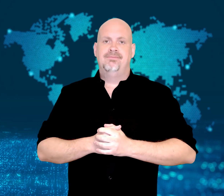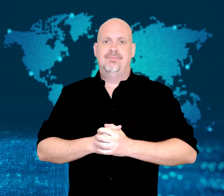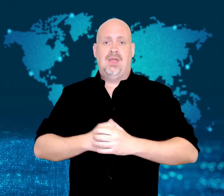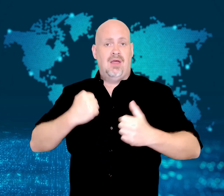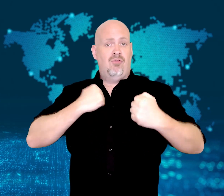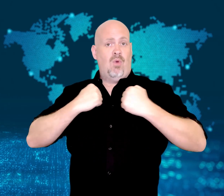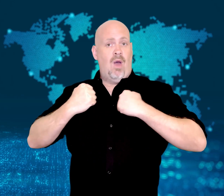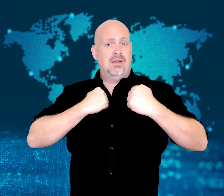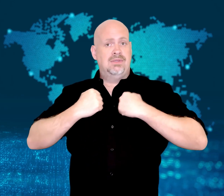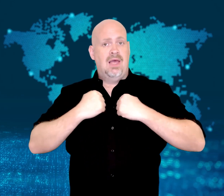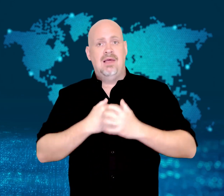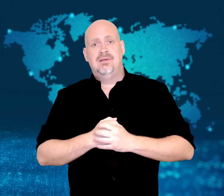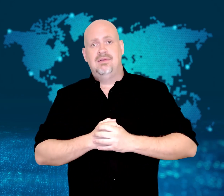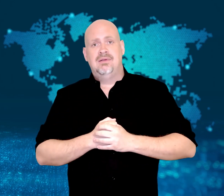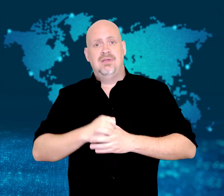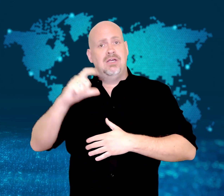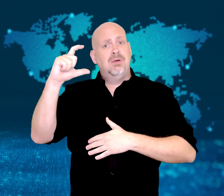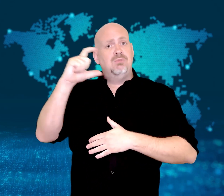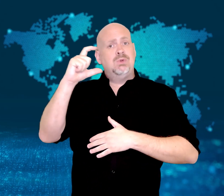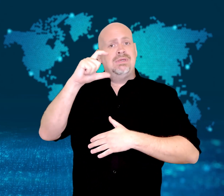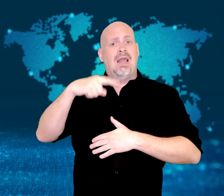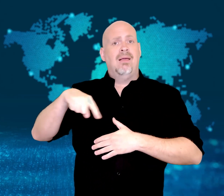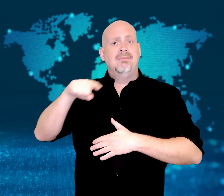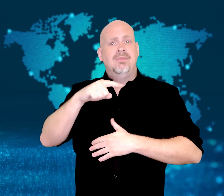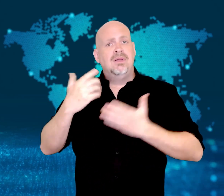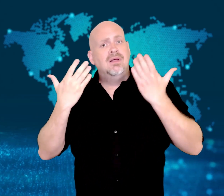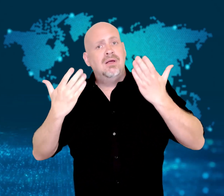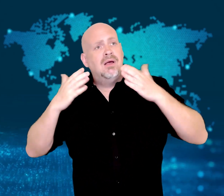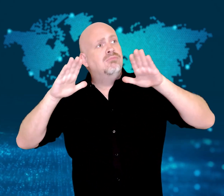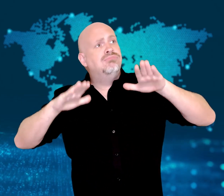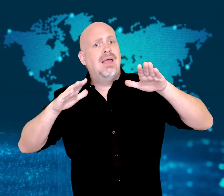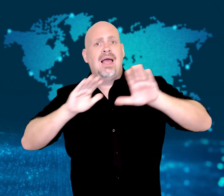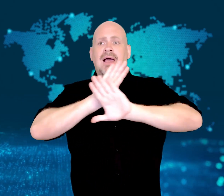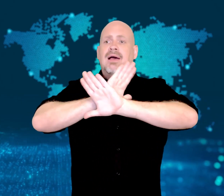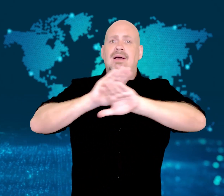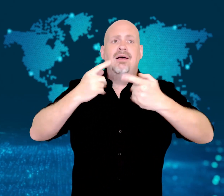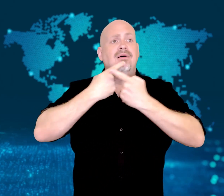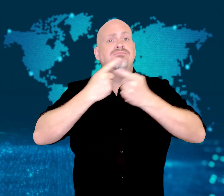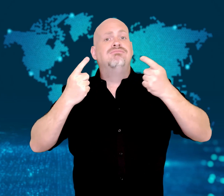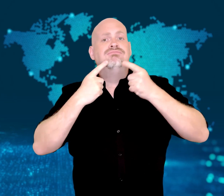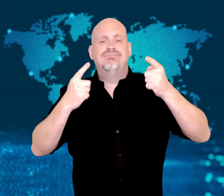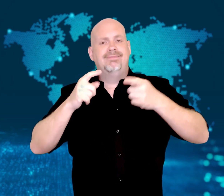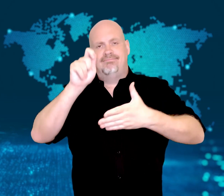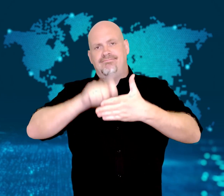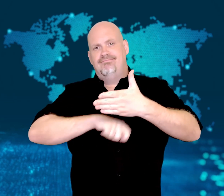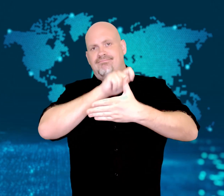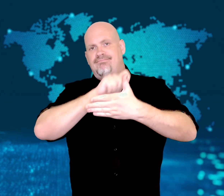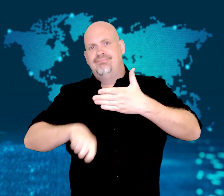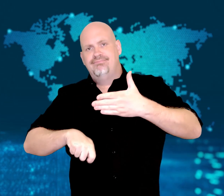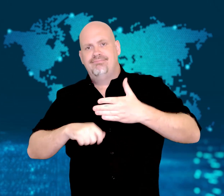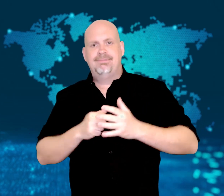Banning Muslim prayer.